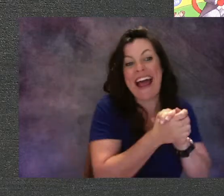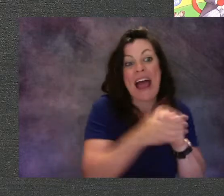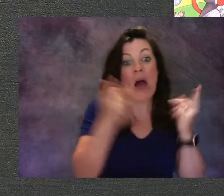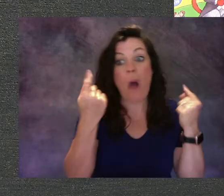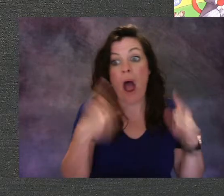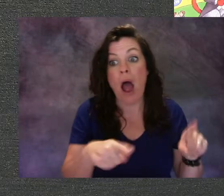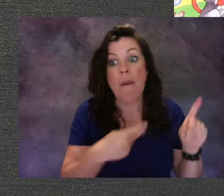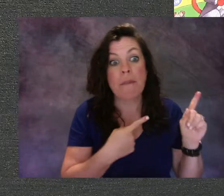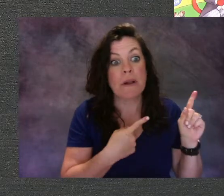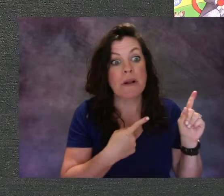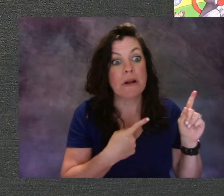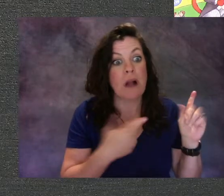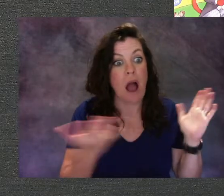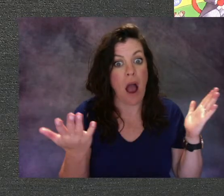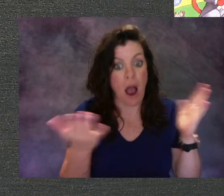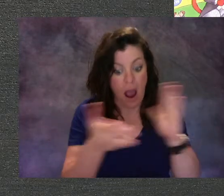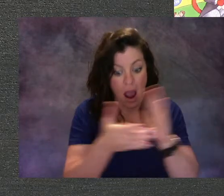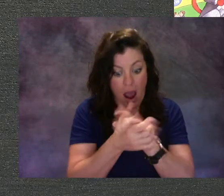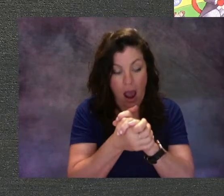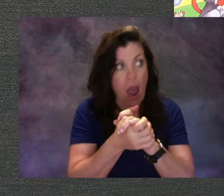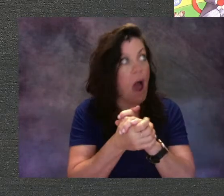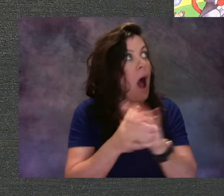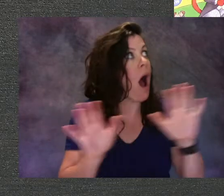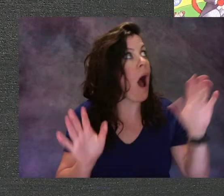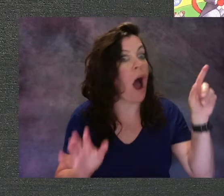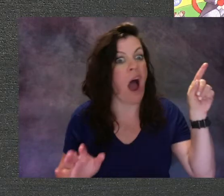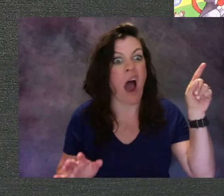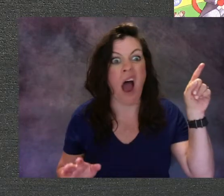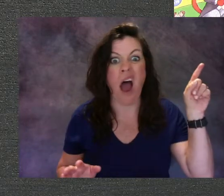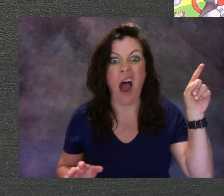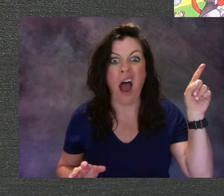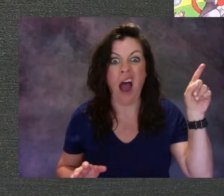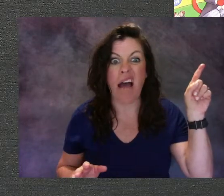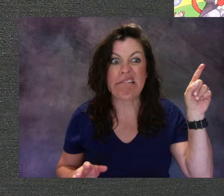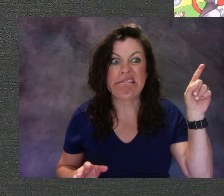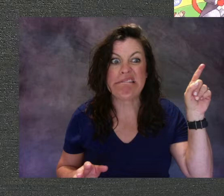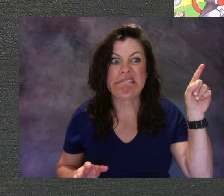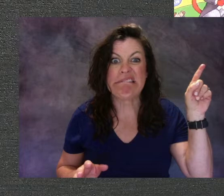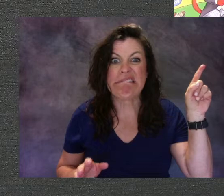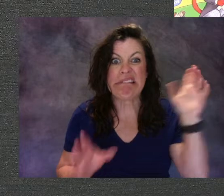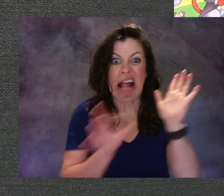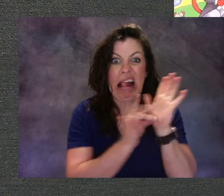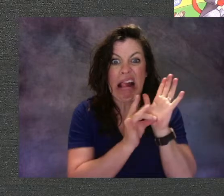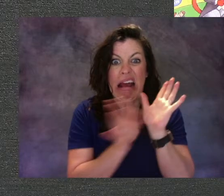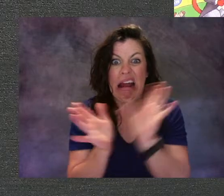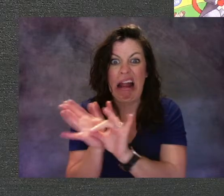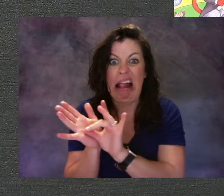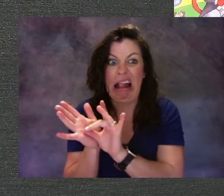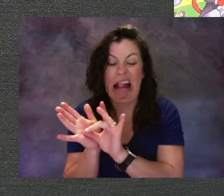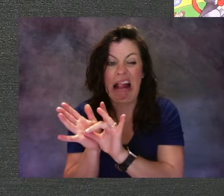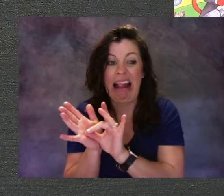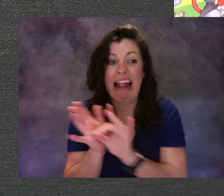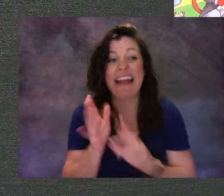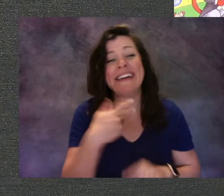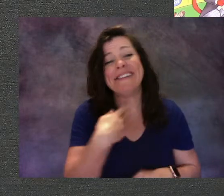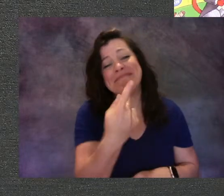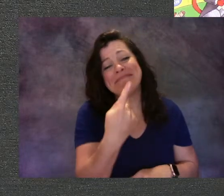Now, both my hands have glitter! Do you see how easy it was,